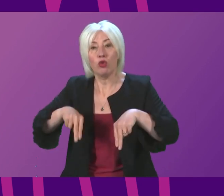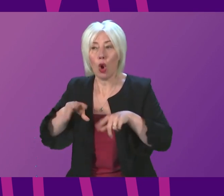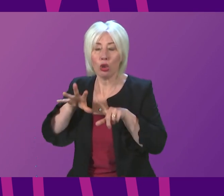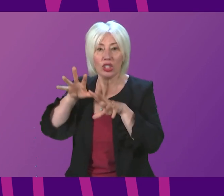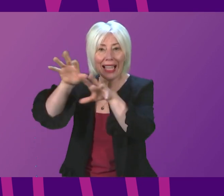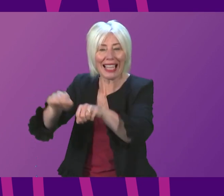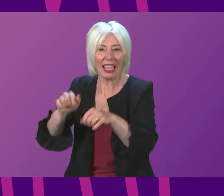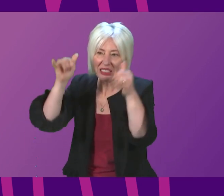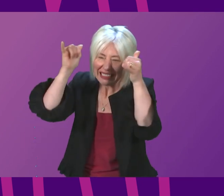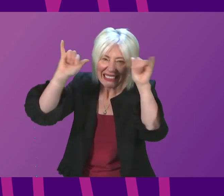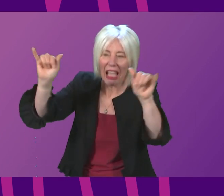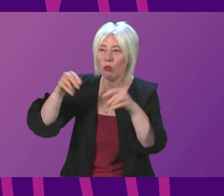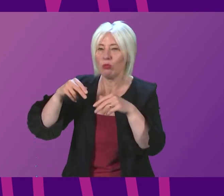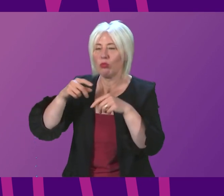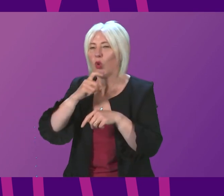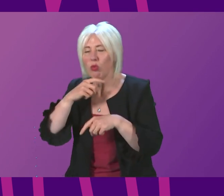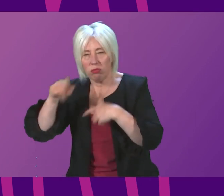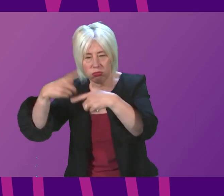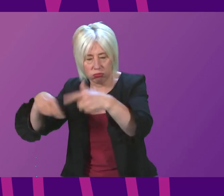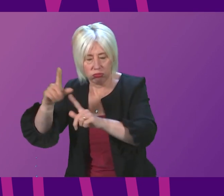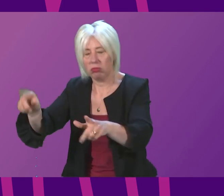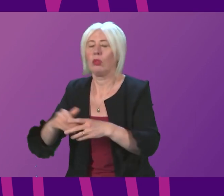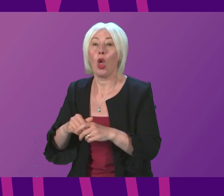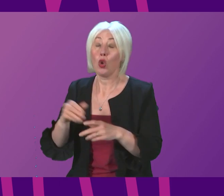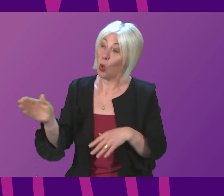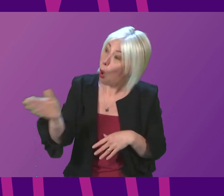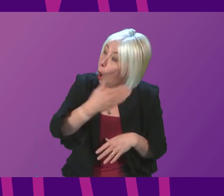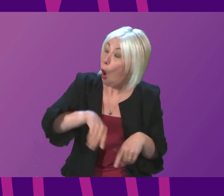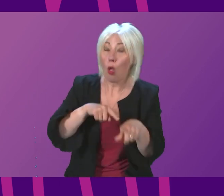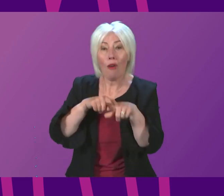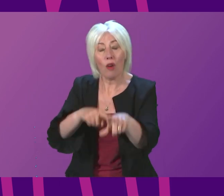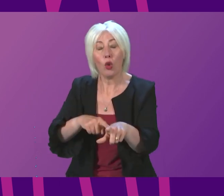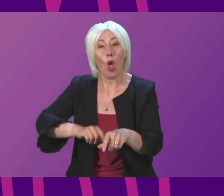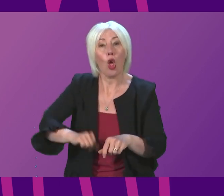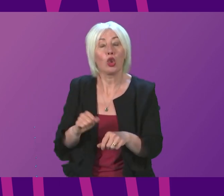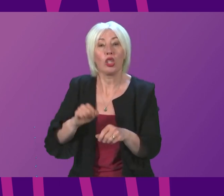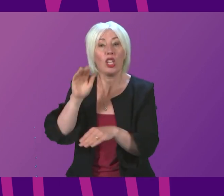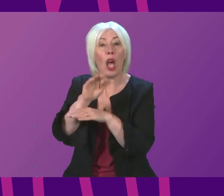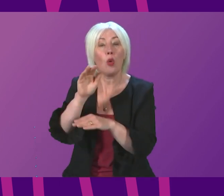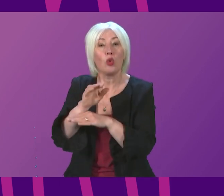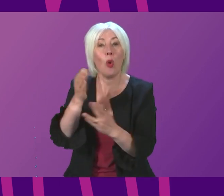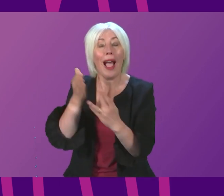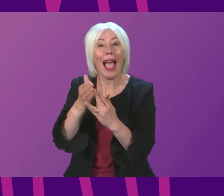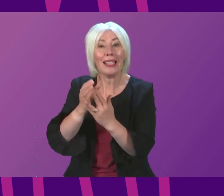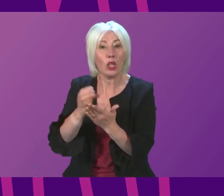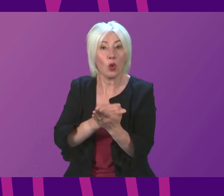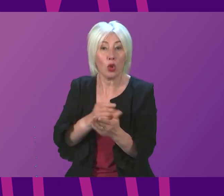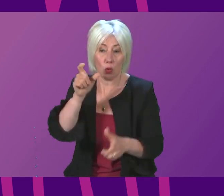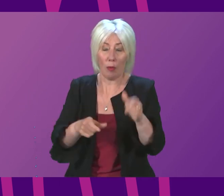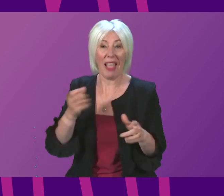Will she join me in encouraging everyone to follow the Scottish outdoor access code and to keep their dogs under control when they are in the countryside?